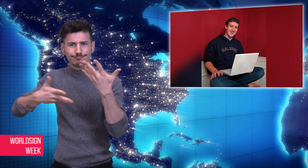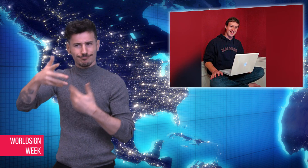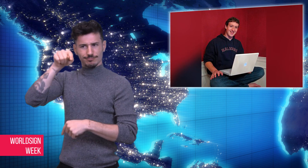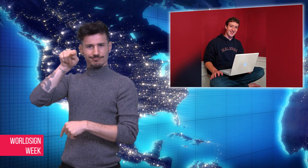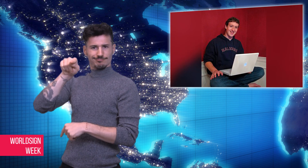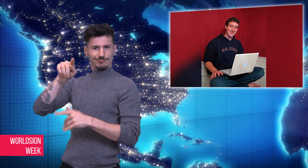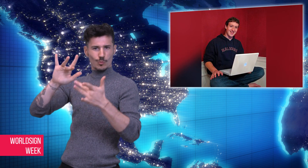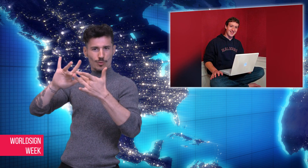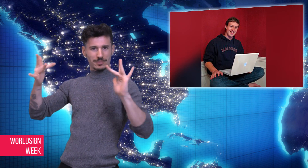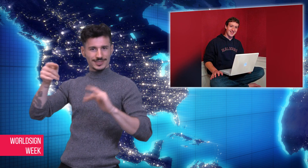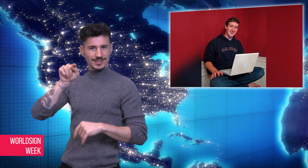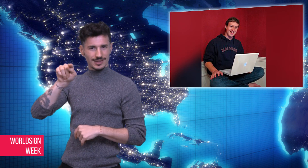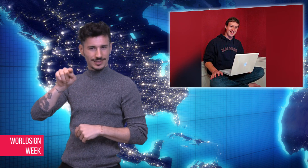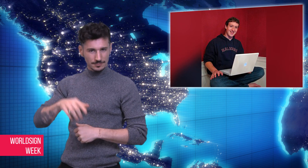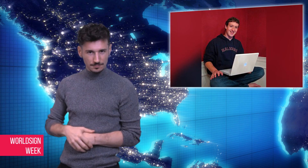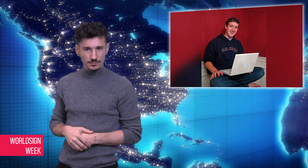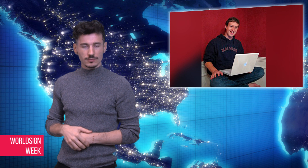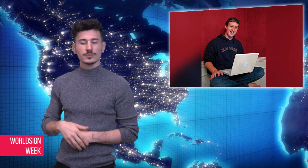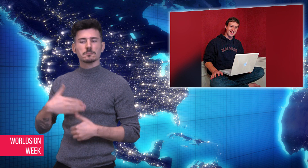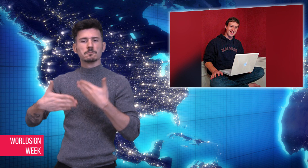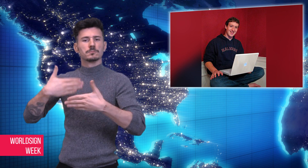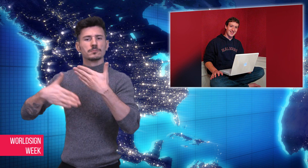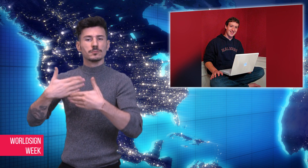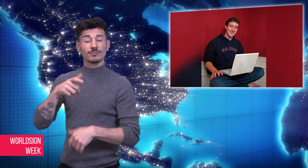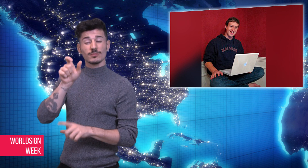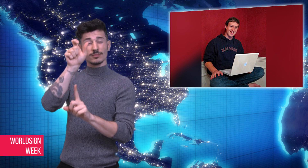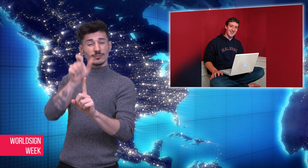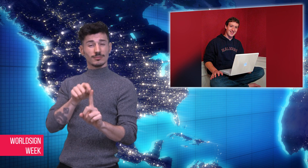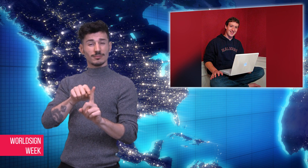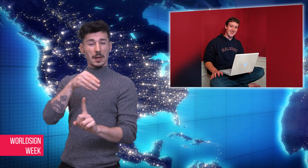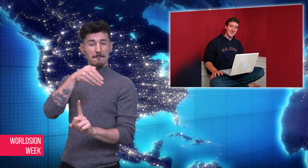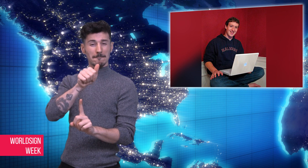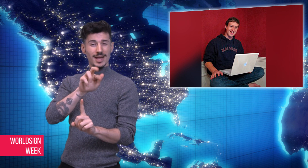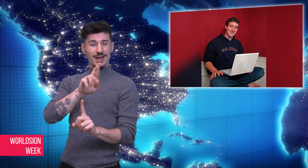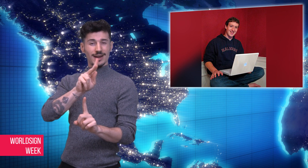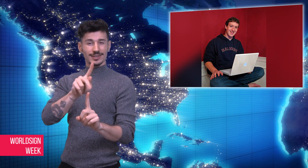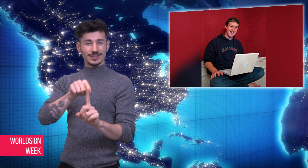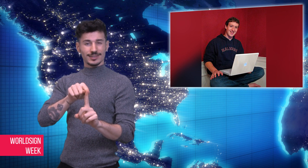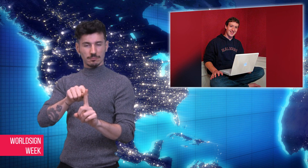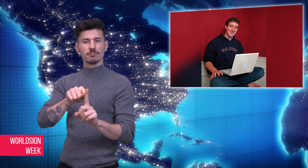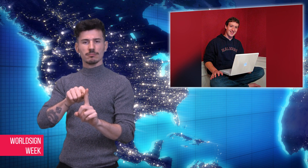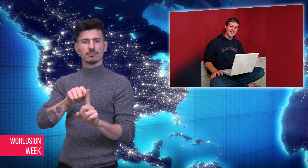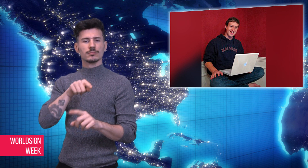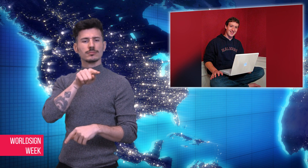another, and share information.